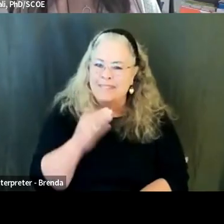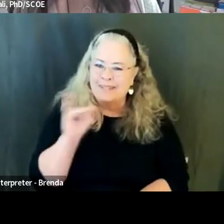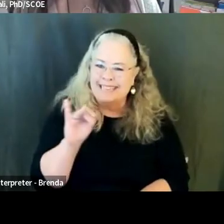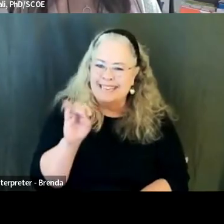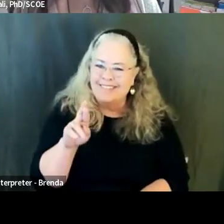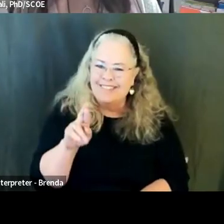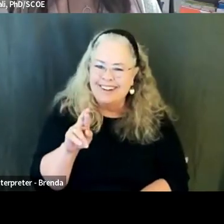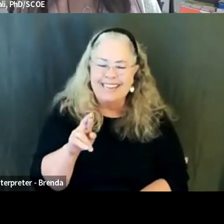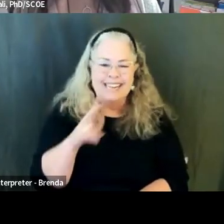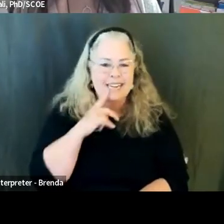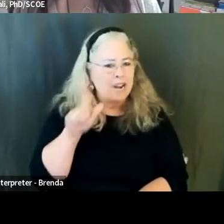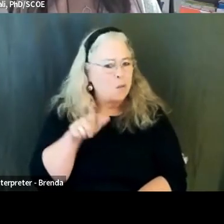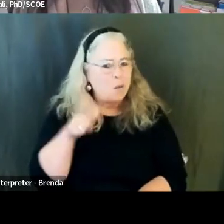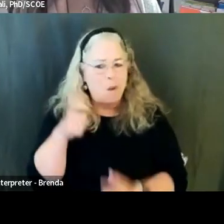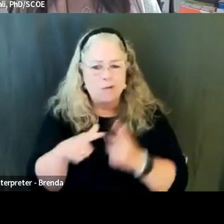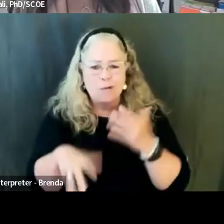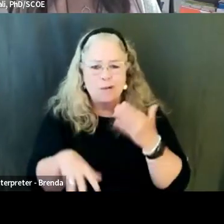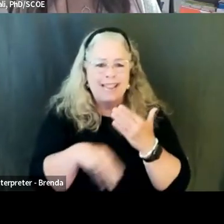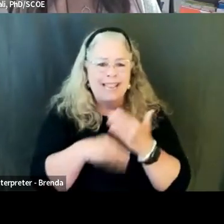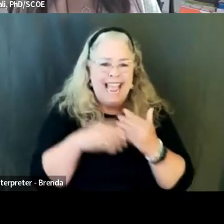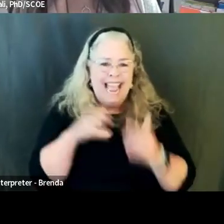anyone else want to add on from the group? Doug Henderson: I I wanna add something to that